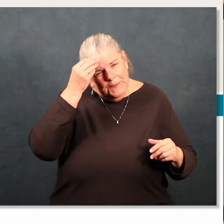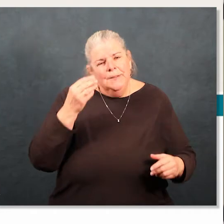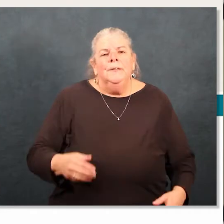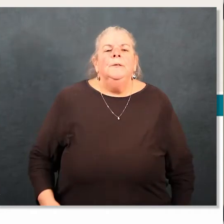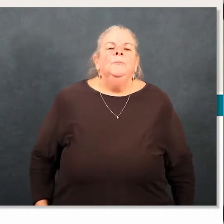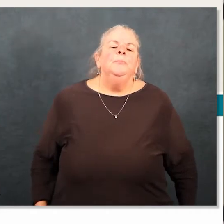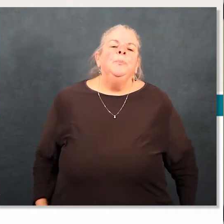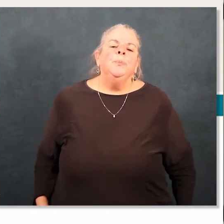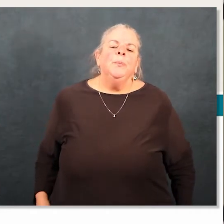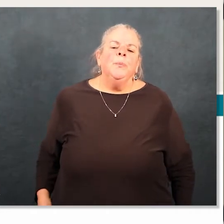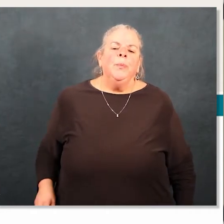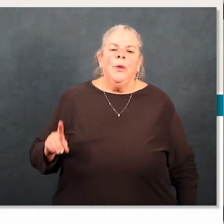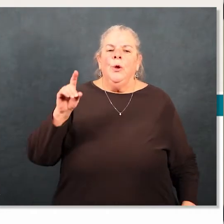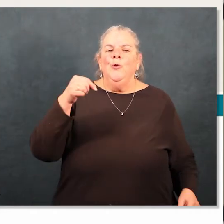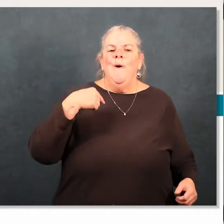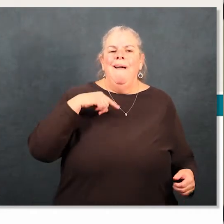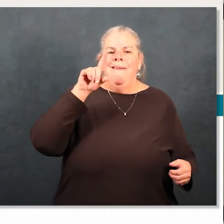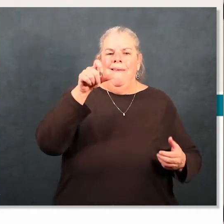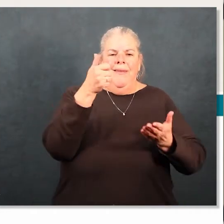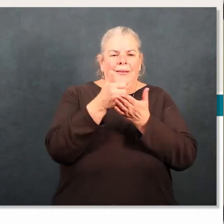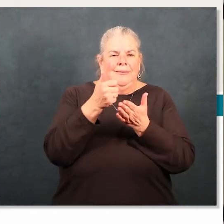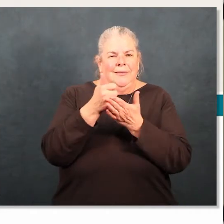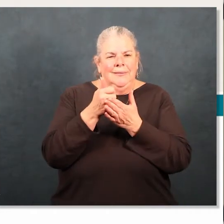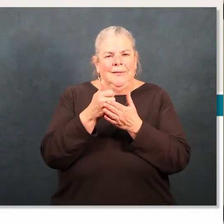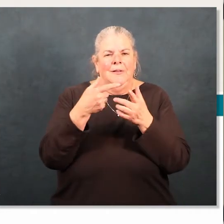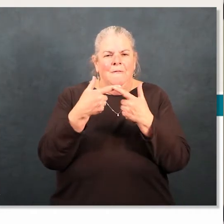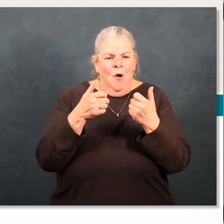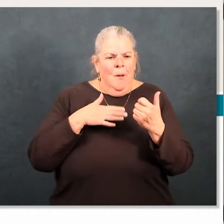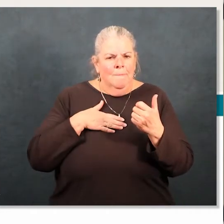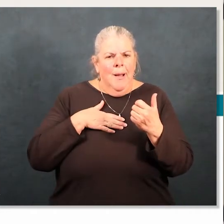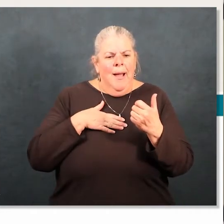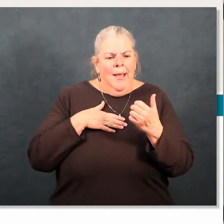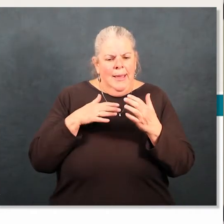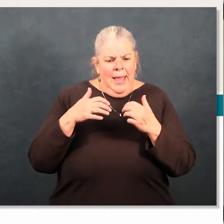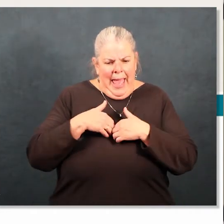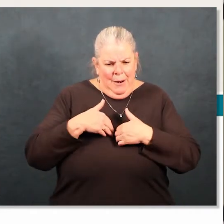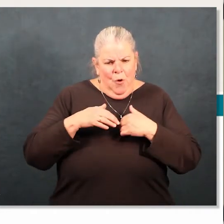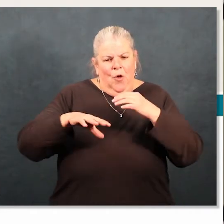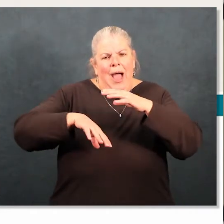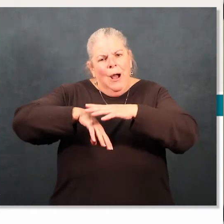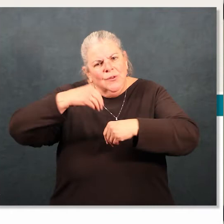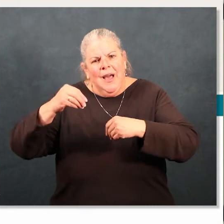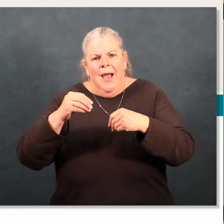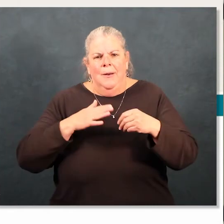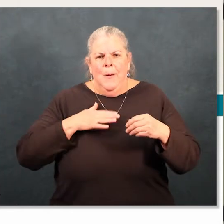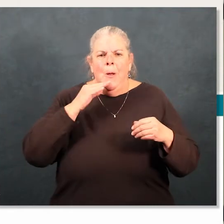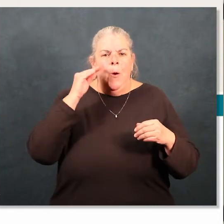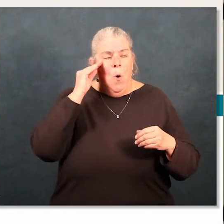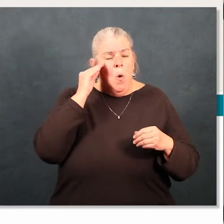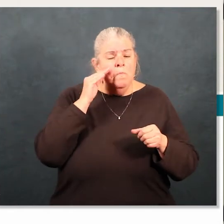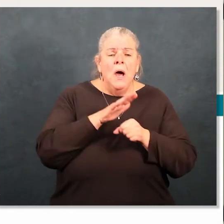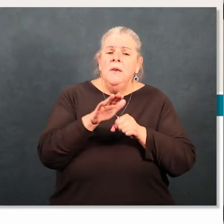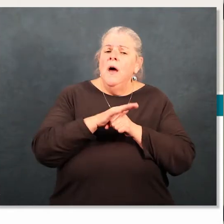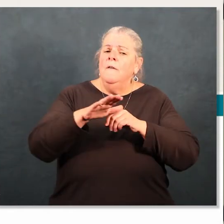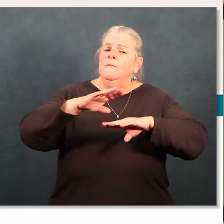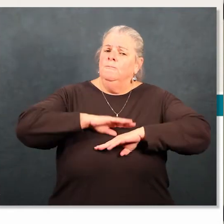do I need assistance from my animal outside the home? Or is it enough to have my animal in the home?